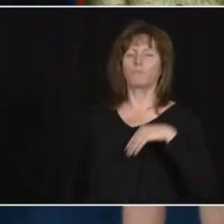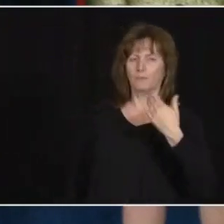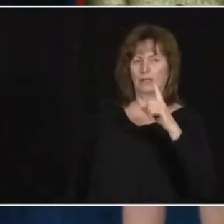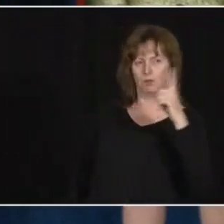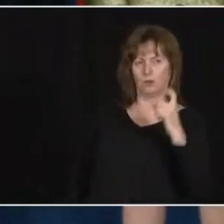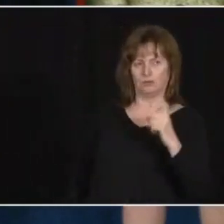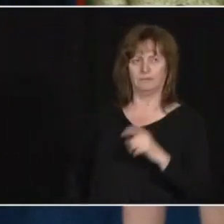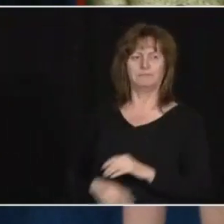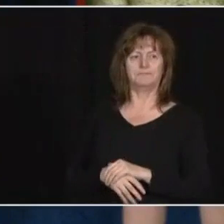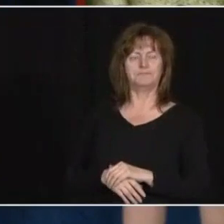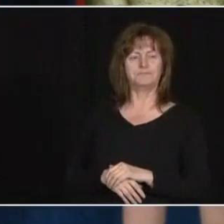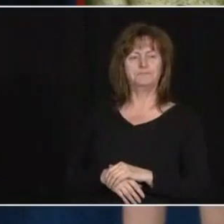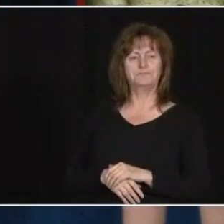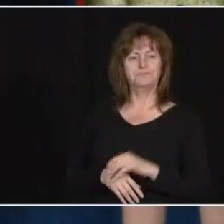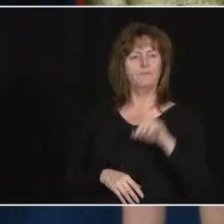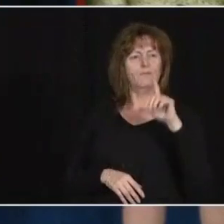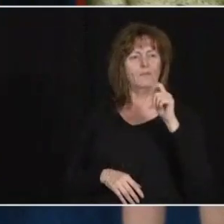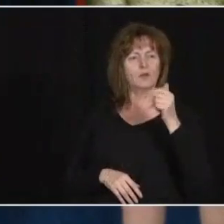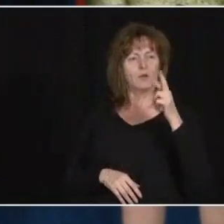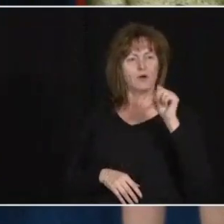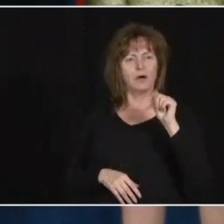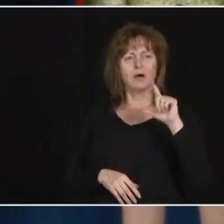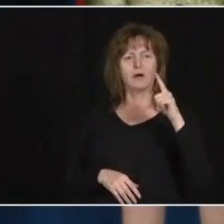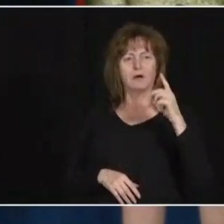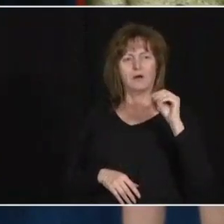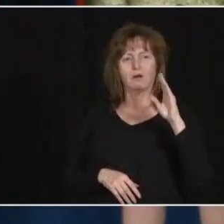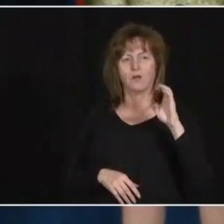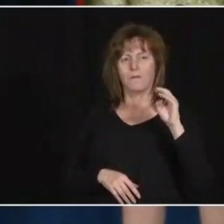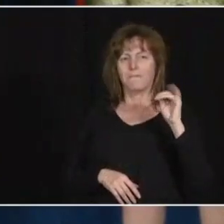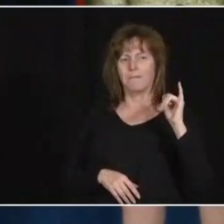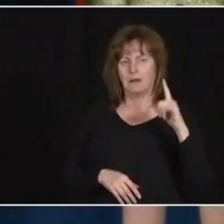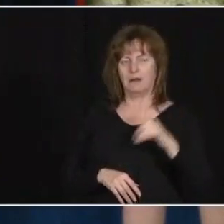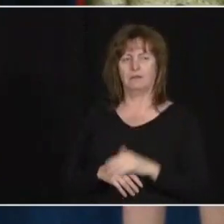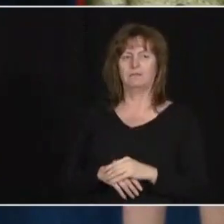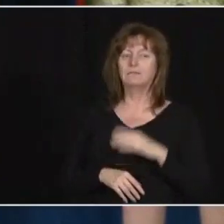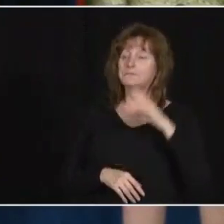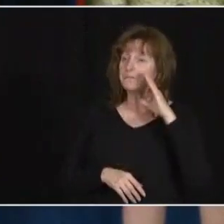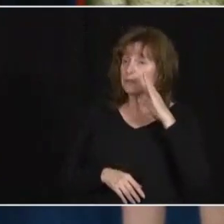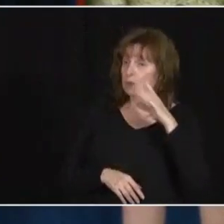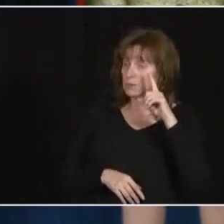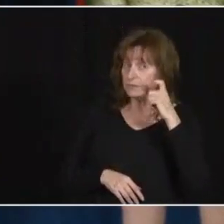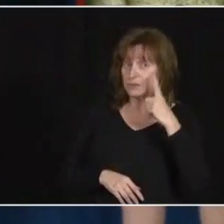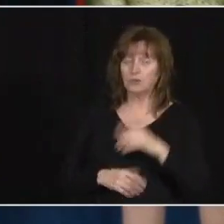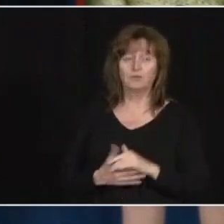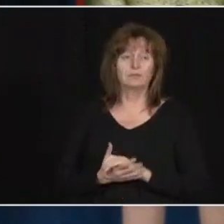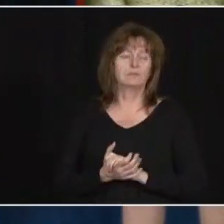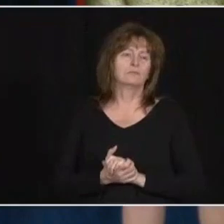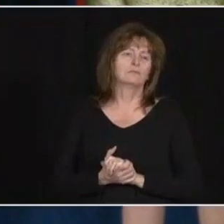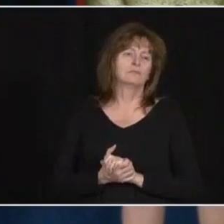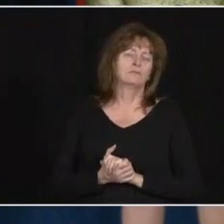and Mail. High-, premier. You're striking a much different tone than you